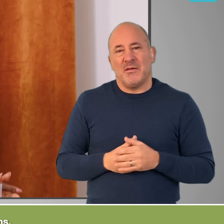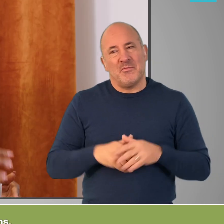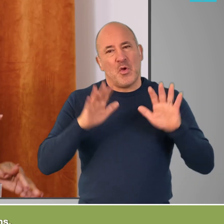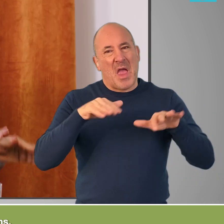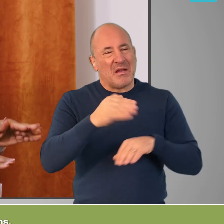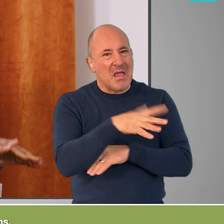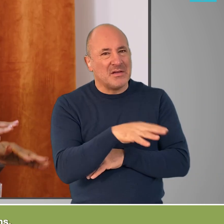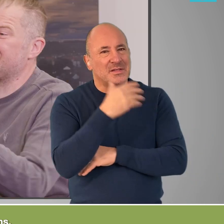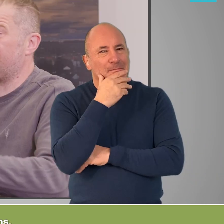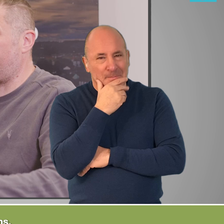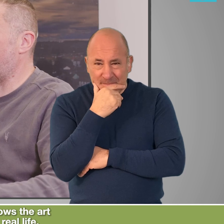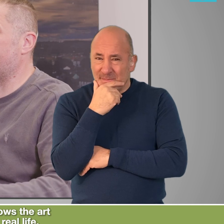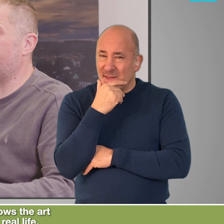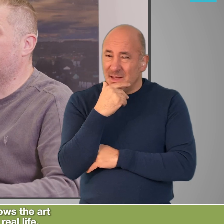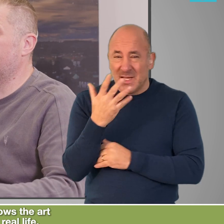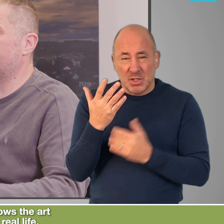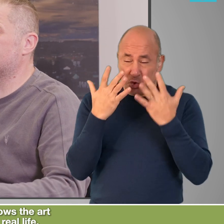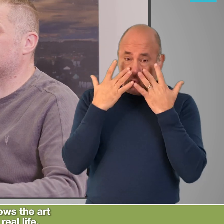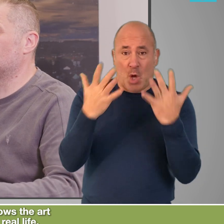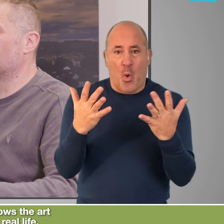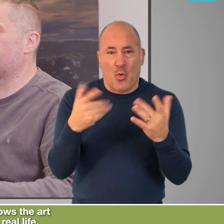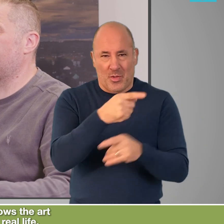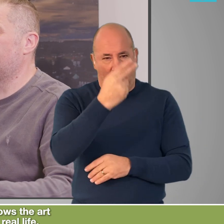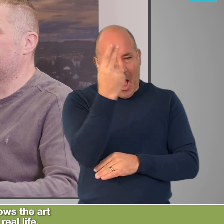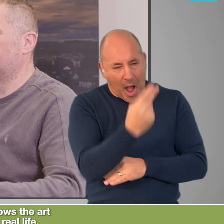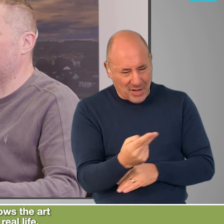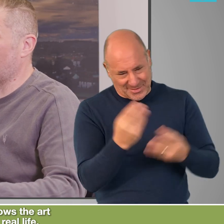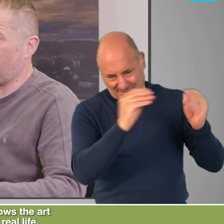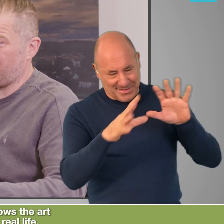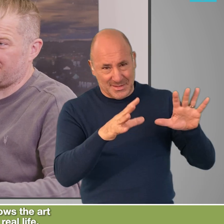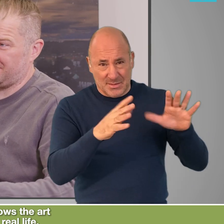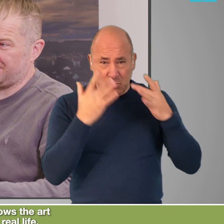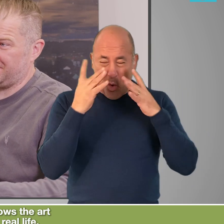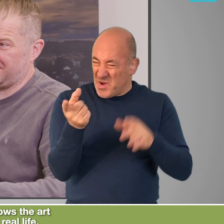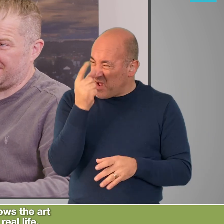Rain gardens. Yeah. And it just shows the art of the possible in real life.